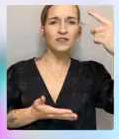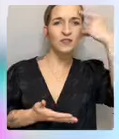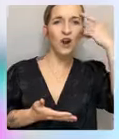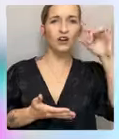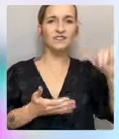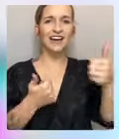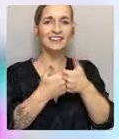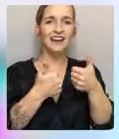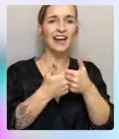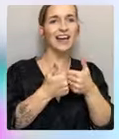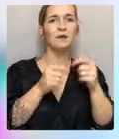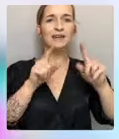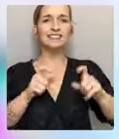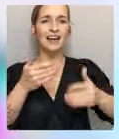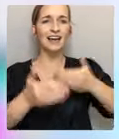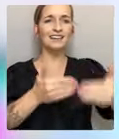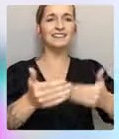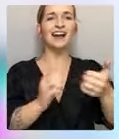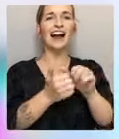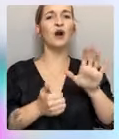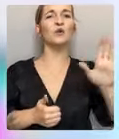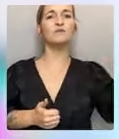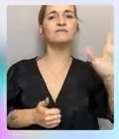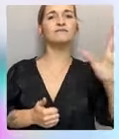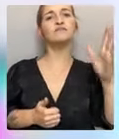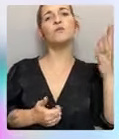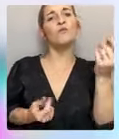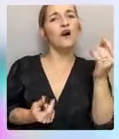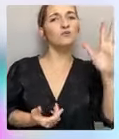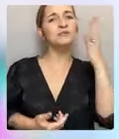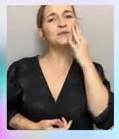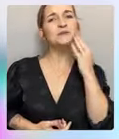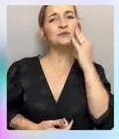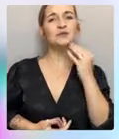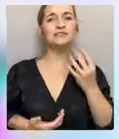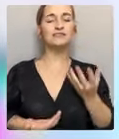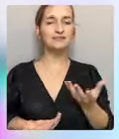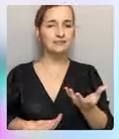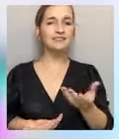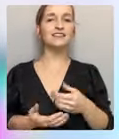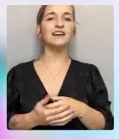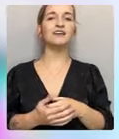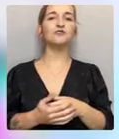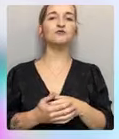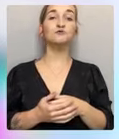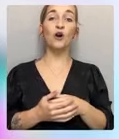and how they're, you know, how they were experiencing it and how they, you know,